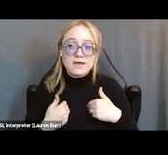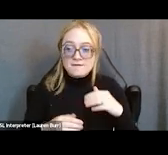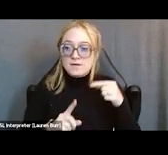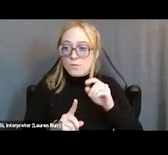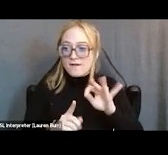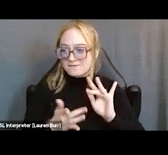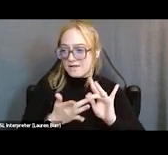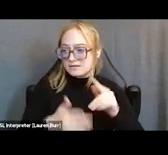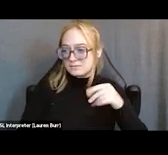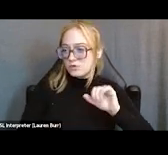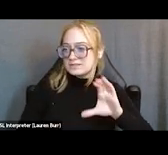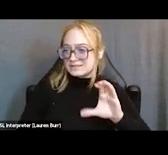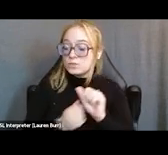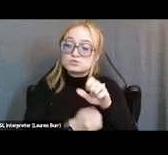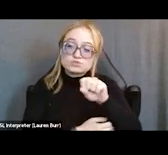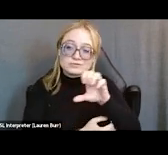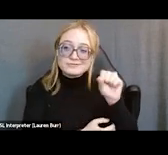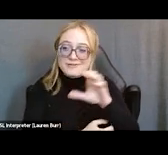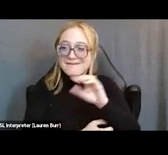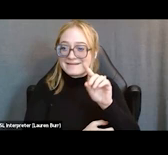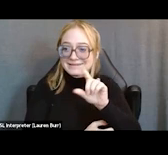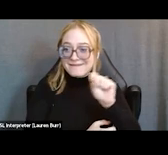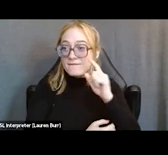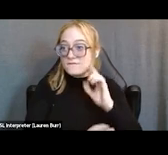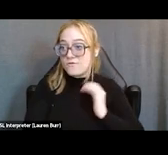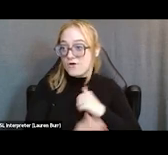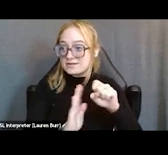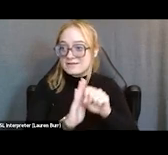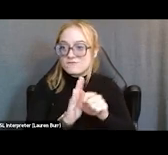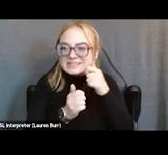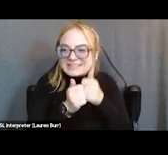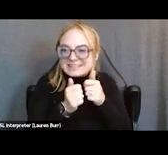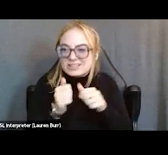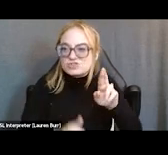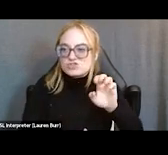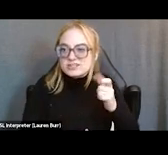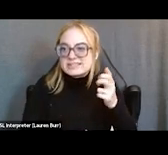and DDS in our state for each region that oversee the SOAR process and Millie's